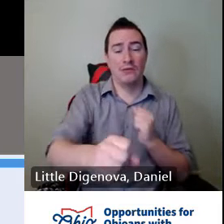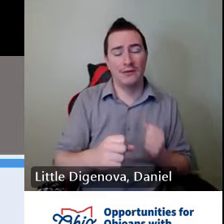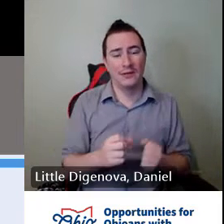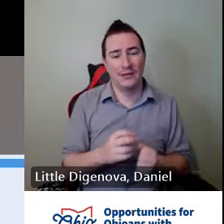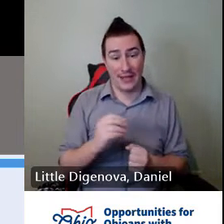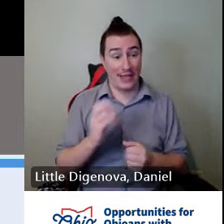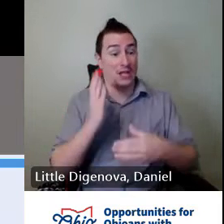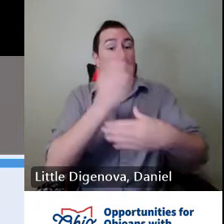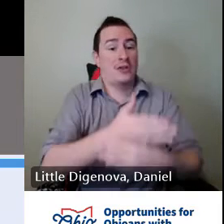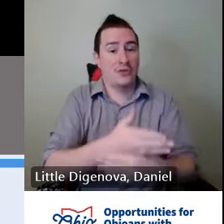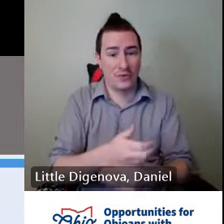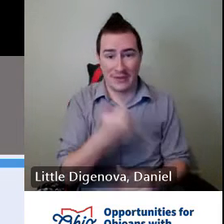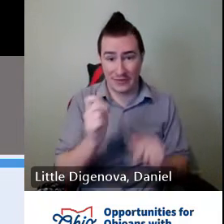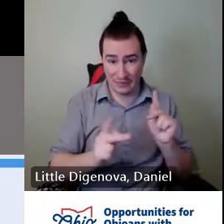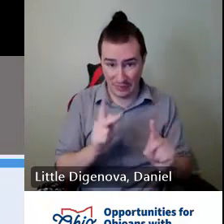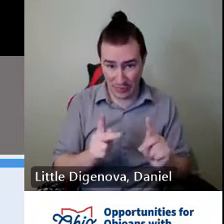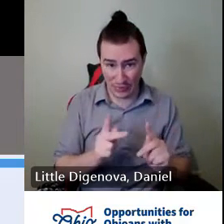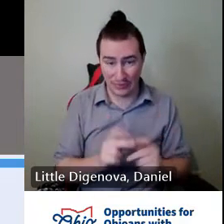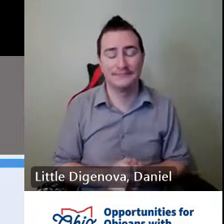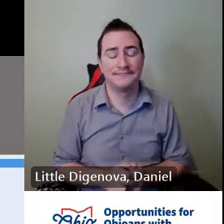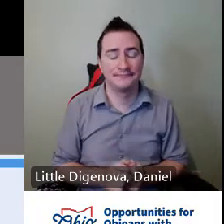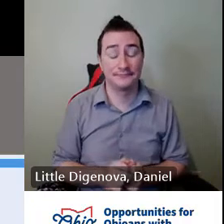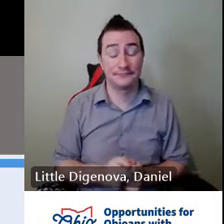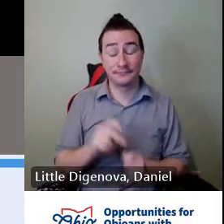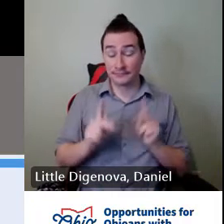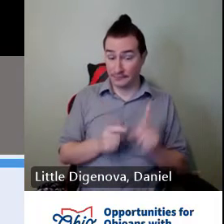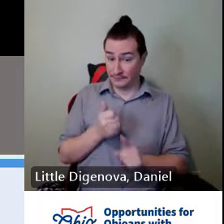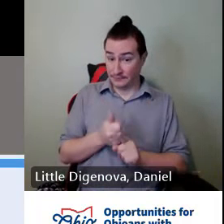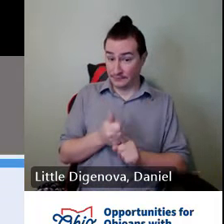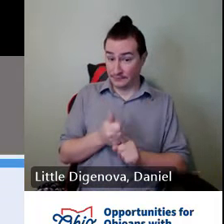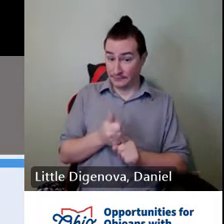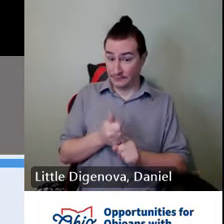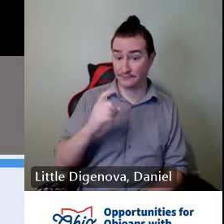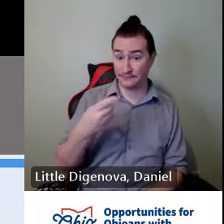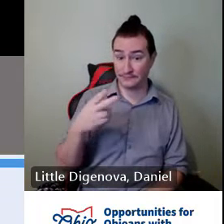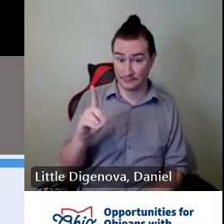Julie, people with ADHD may treat this condition with medications, therapy or both.